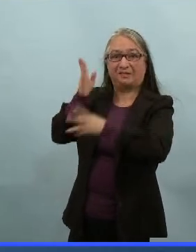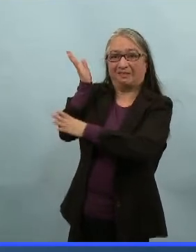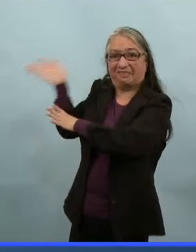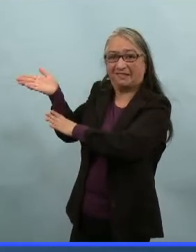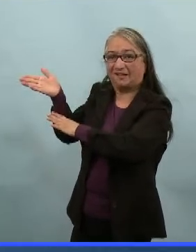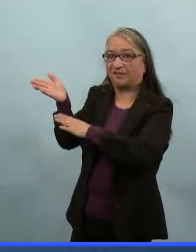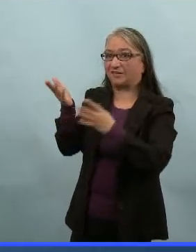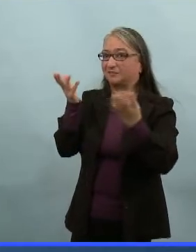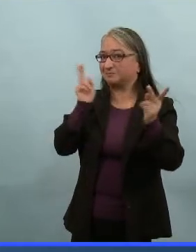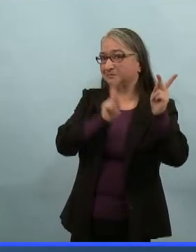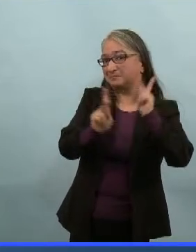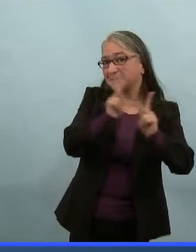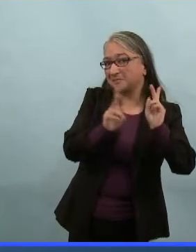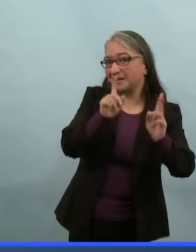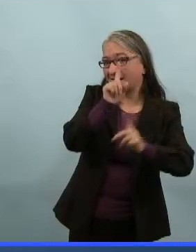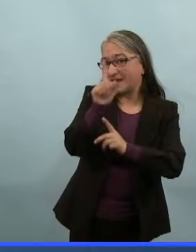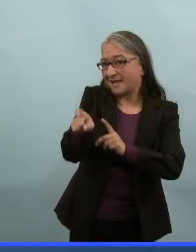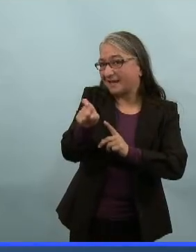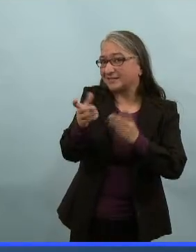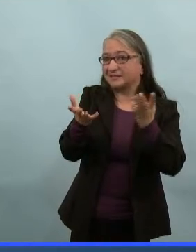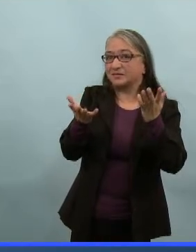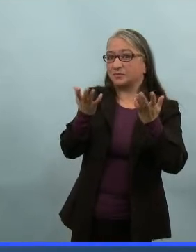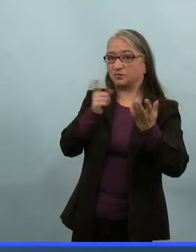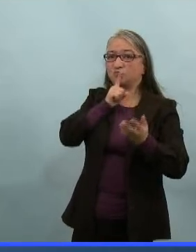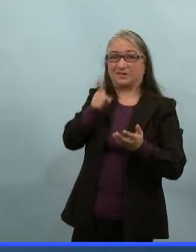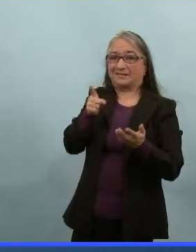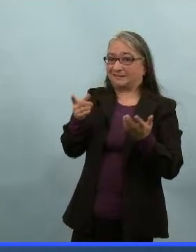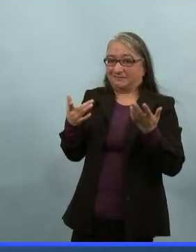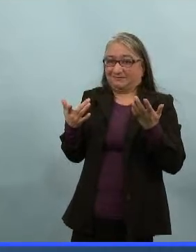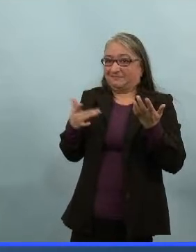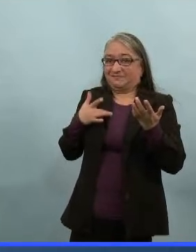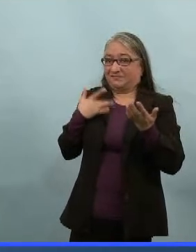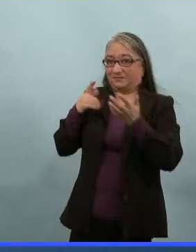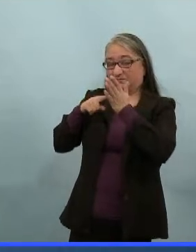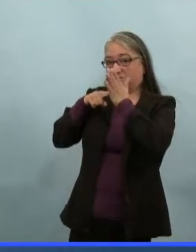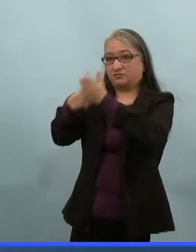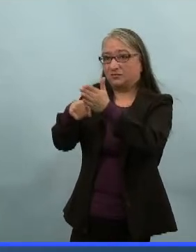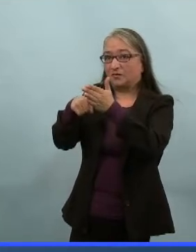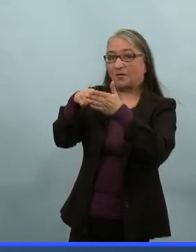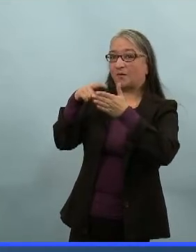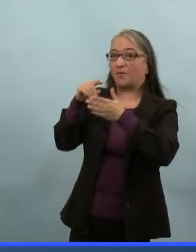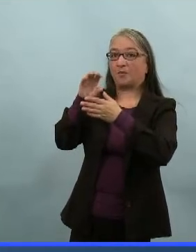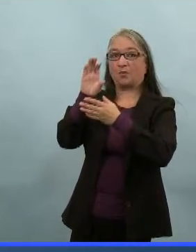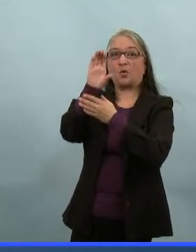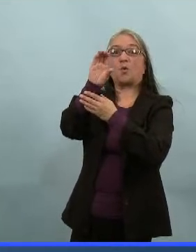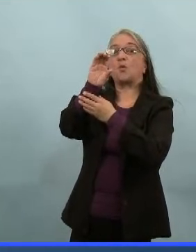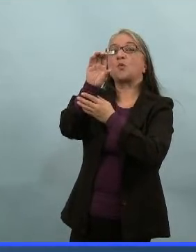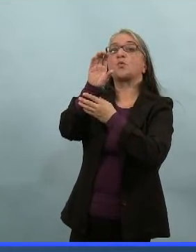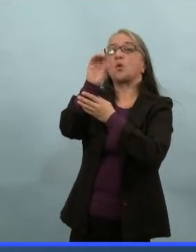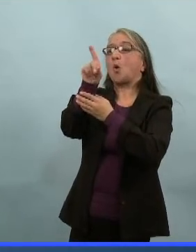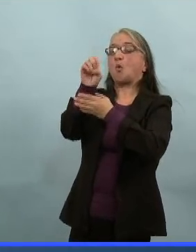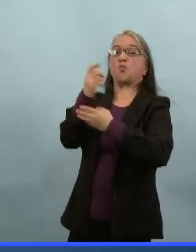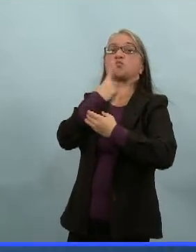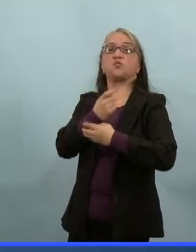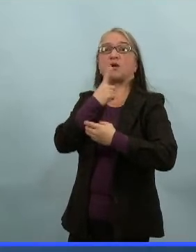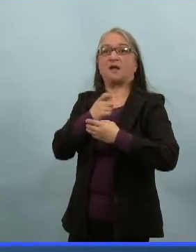we'll meet a lot of criteria for code red so why aren't we there now so the acute care system is